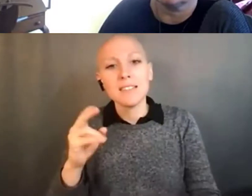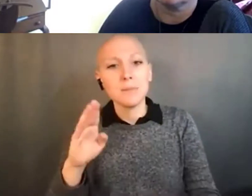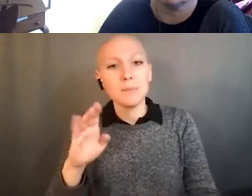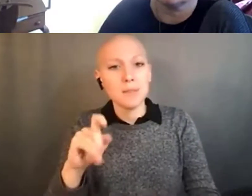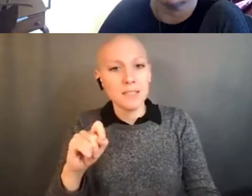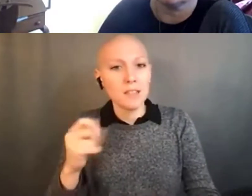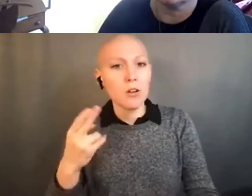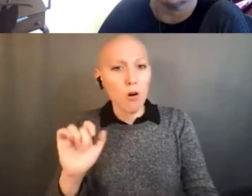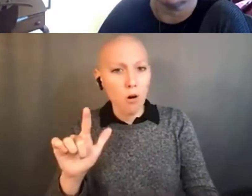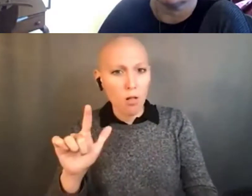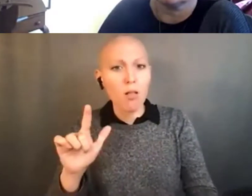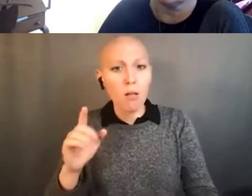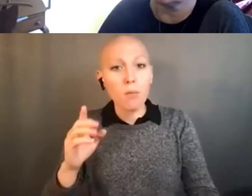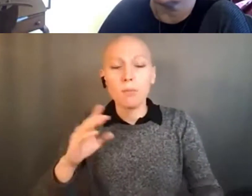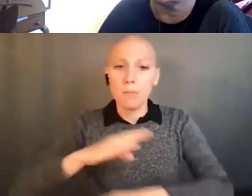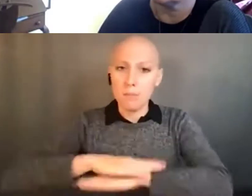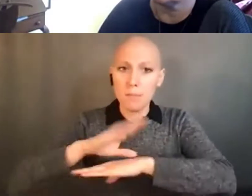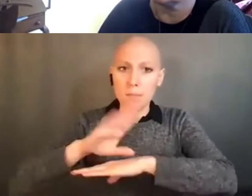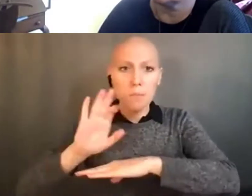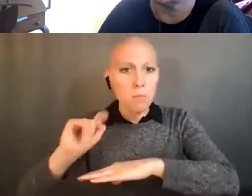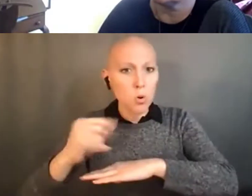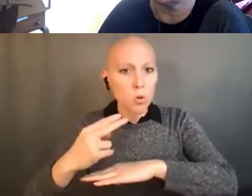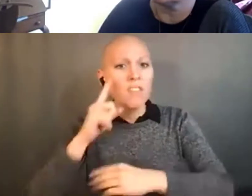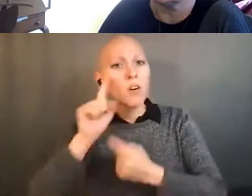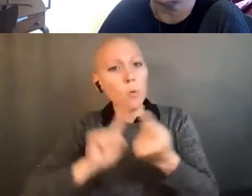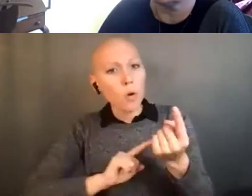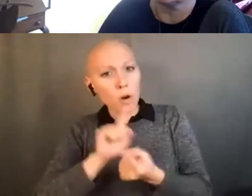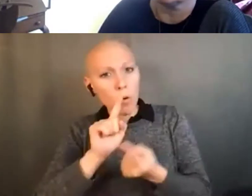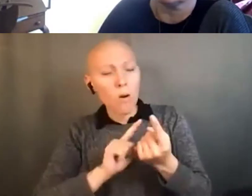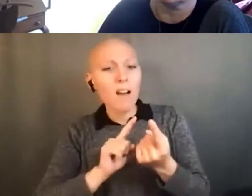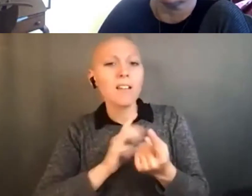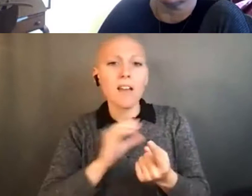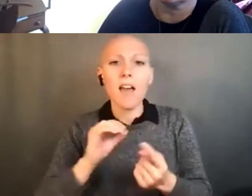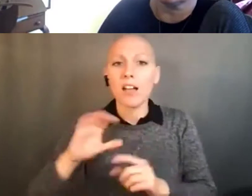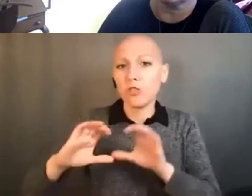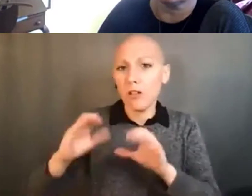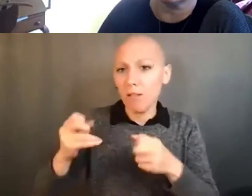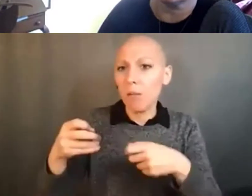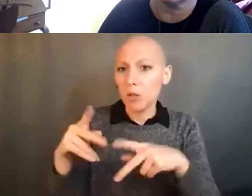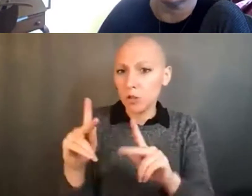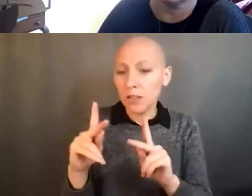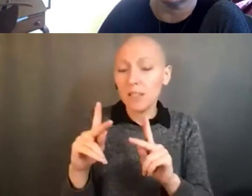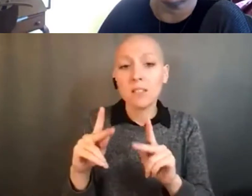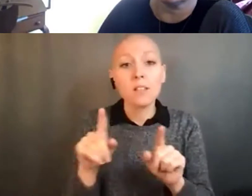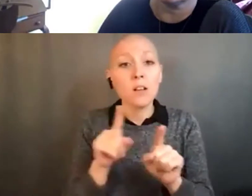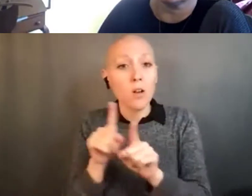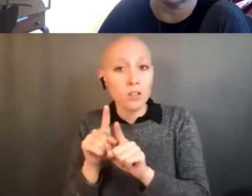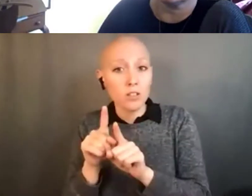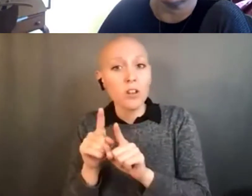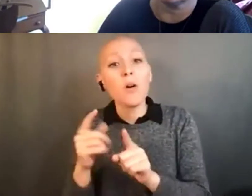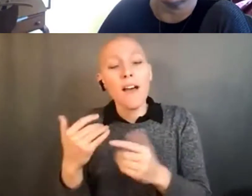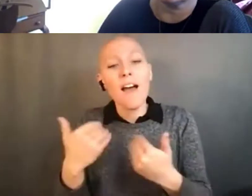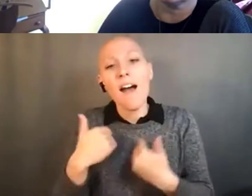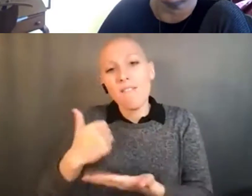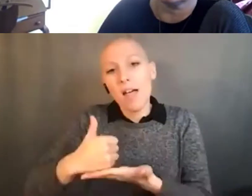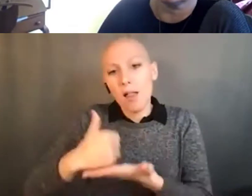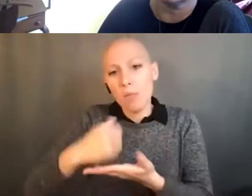And you can also find the contact information in the help section on our grants.nih.gov web page.